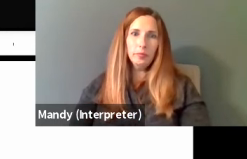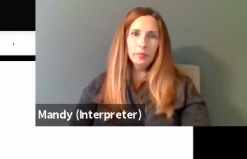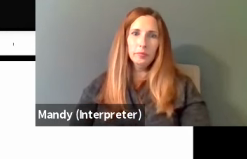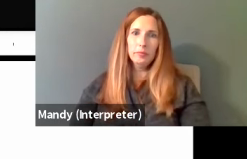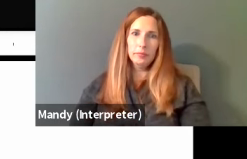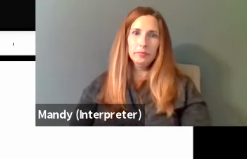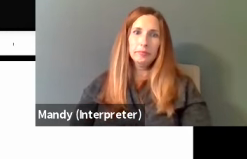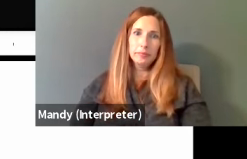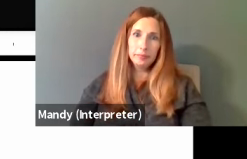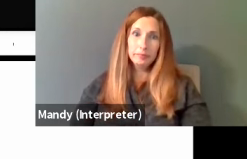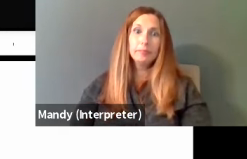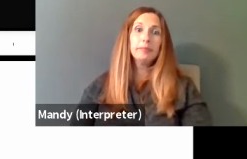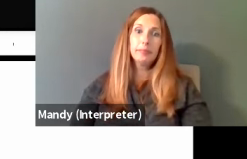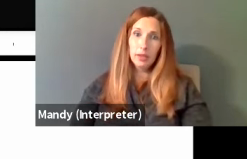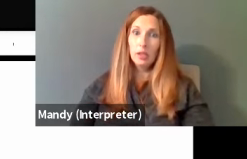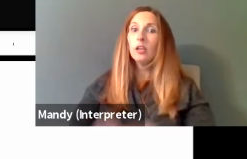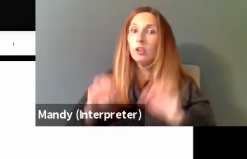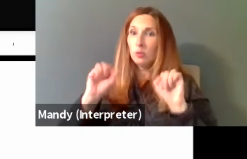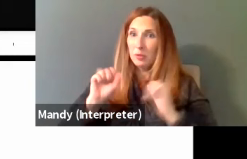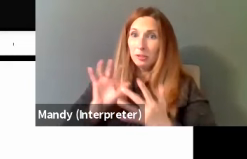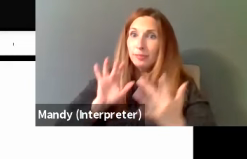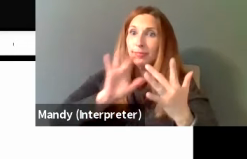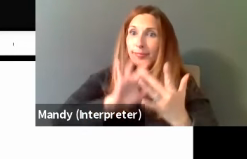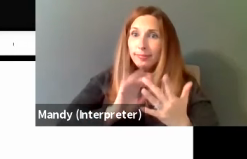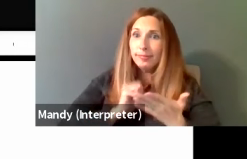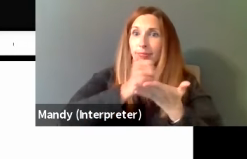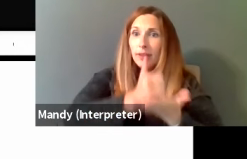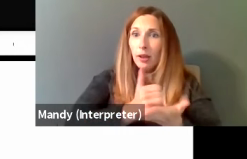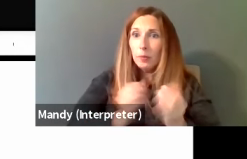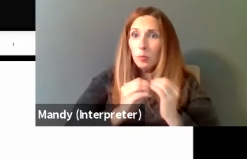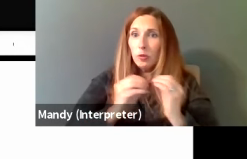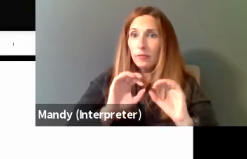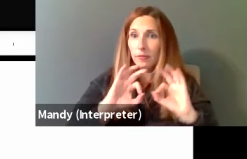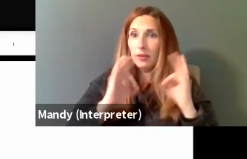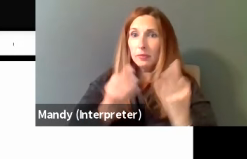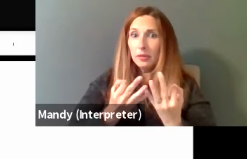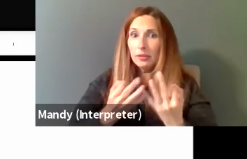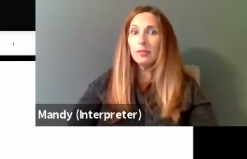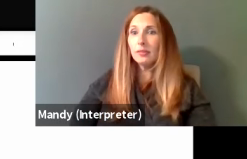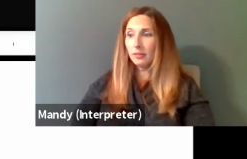And yeah, to be able to reach more families, to be able to take your great services